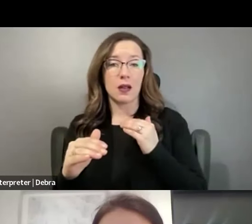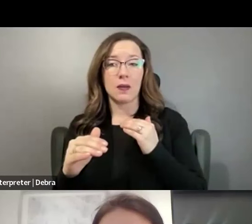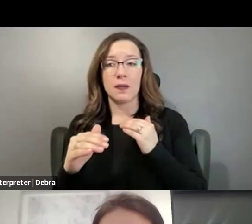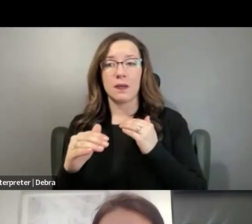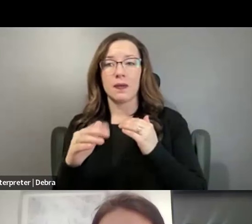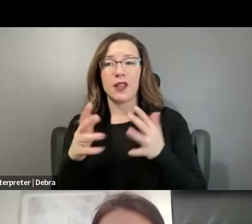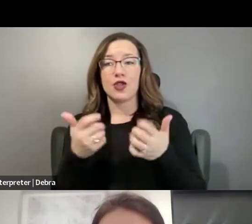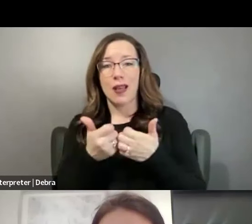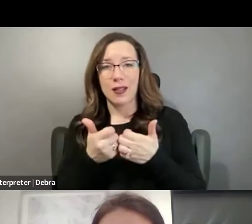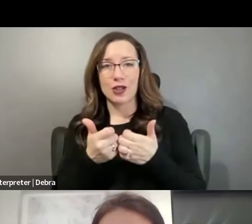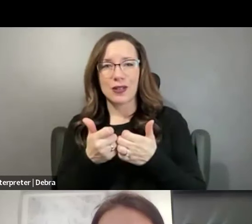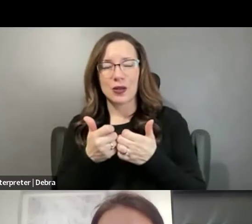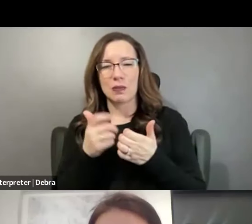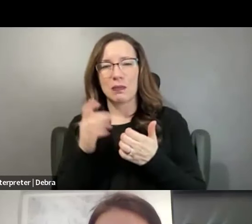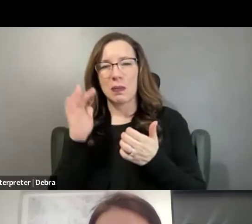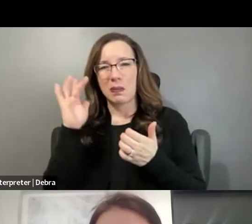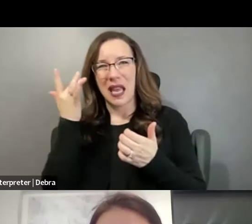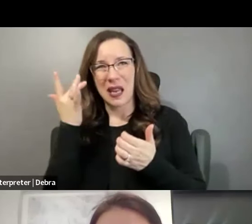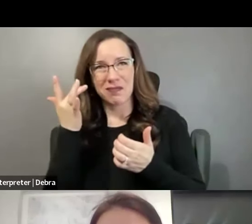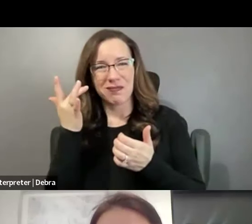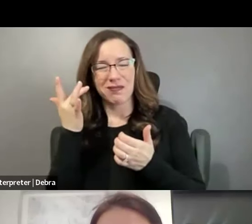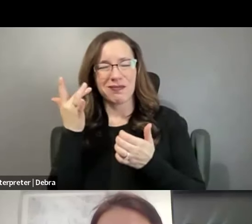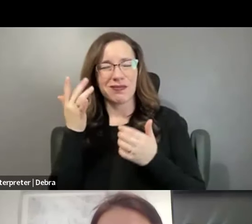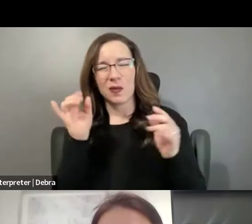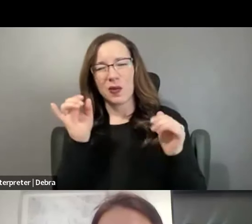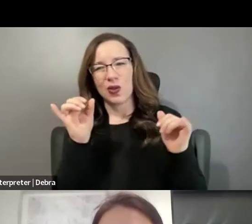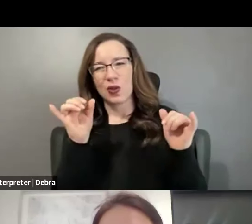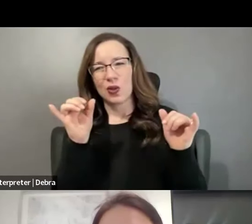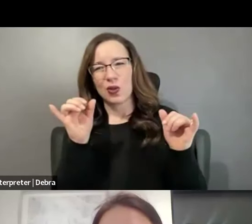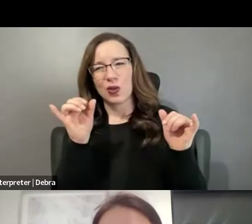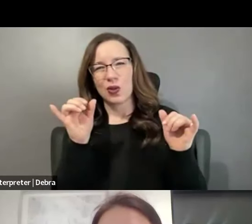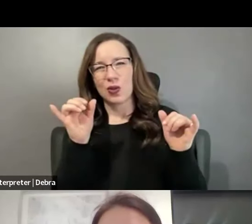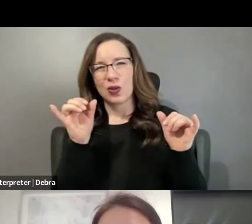of course they are quite the same like, for example, with private companies,